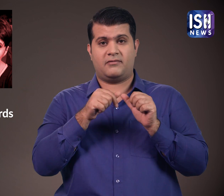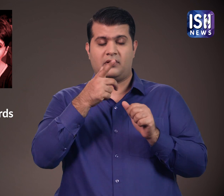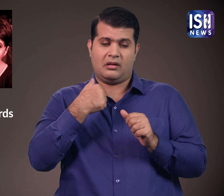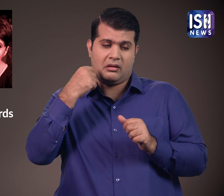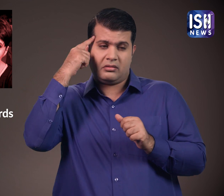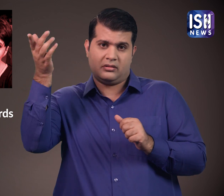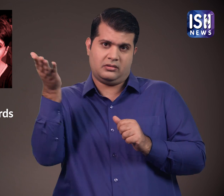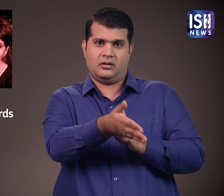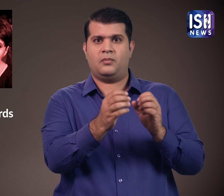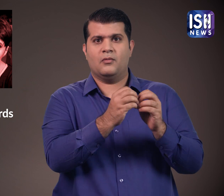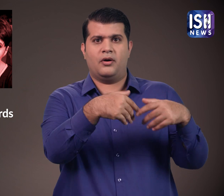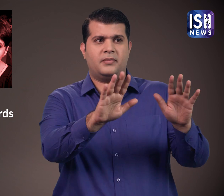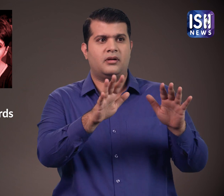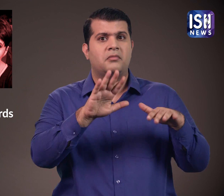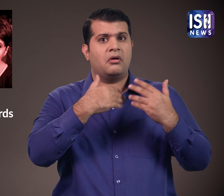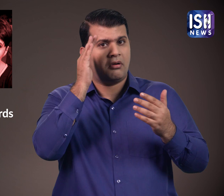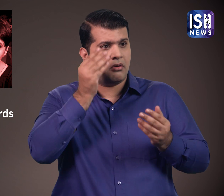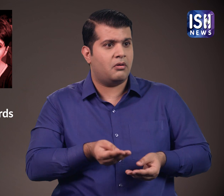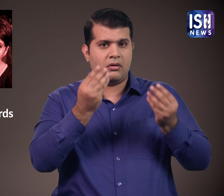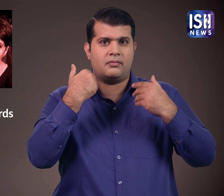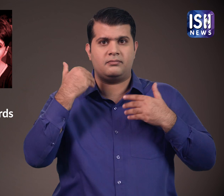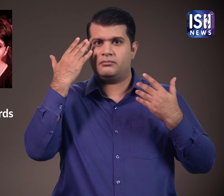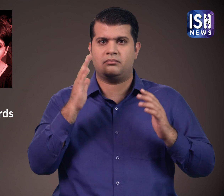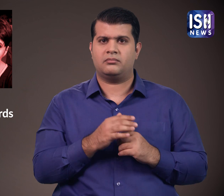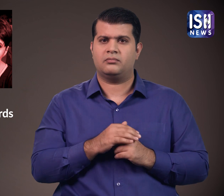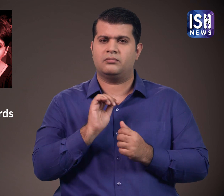He recknoned she came back to Mumbai and recieved no updates from her.